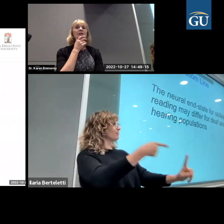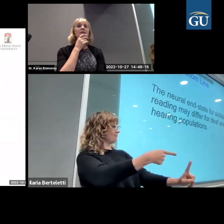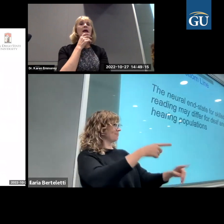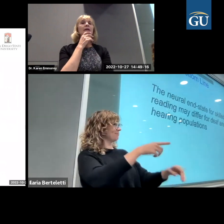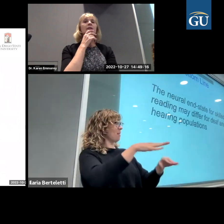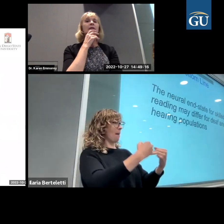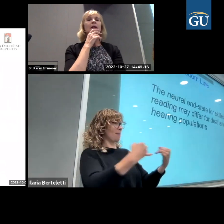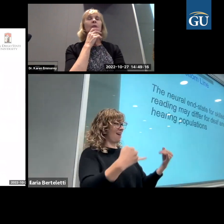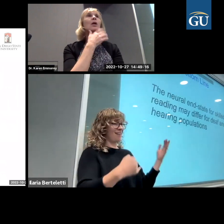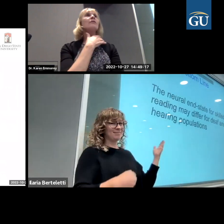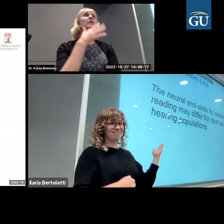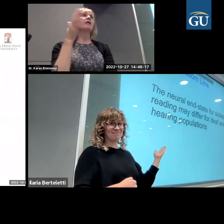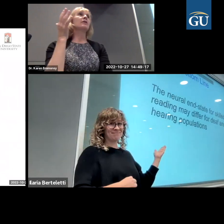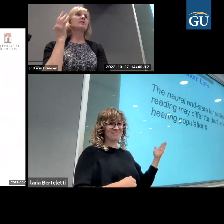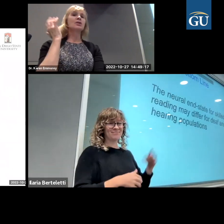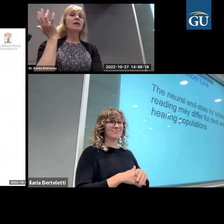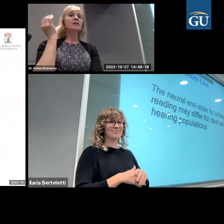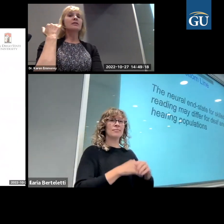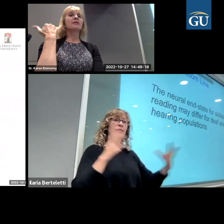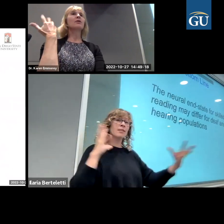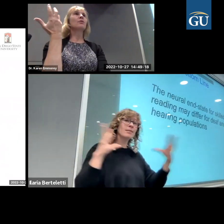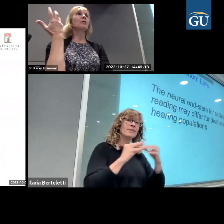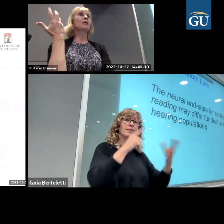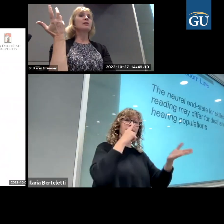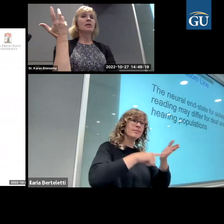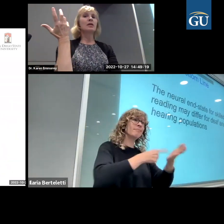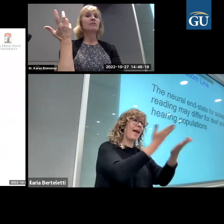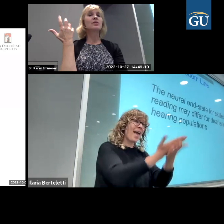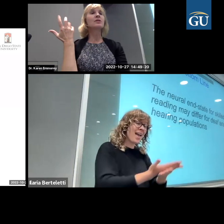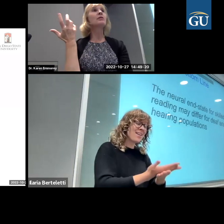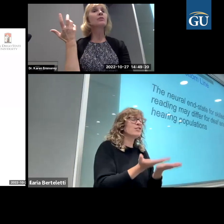So the end state that you see for hearing leaders may not be where def readers need to be.